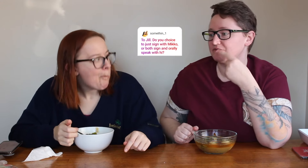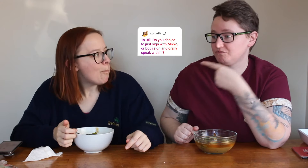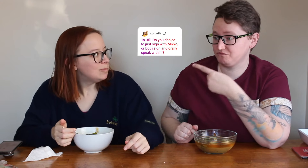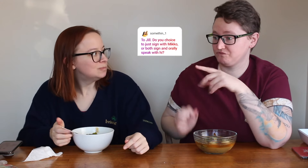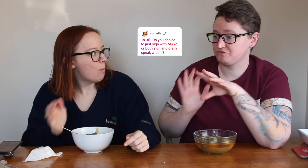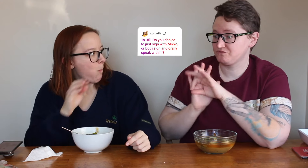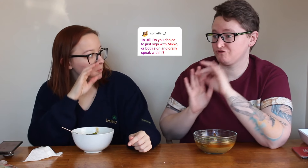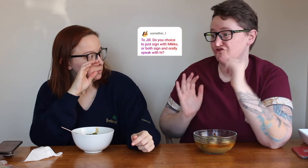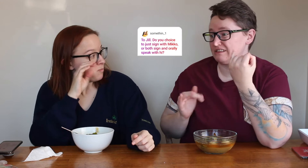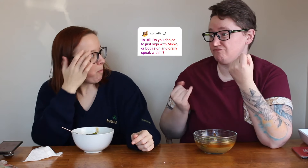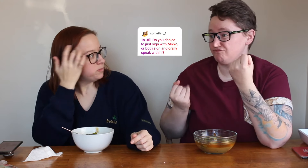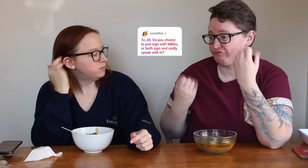She still loves me, I don't know.